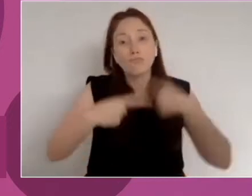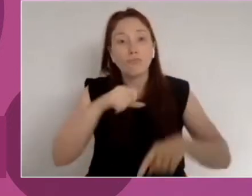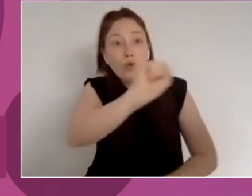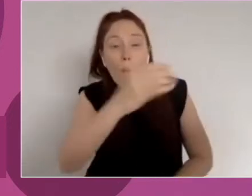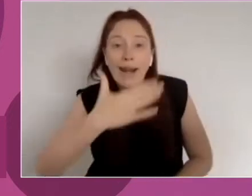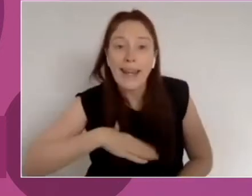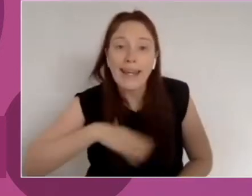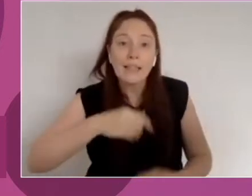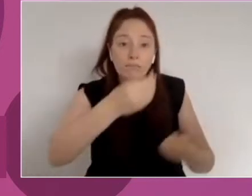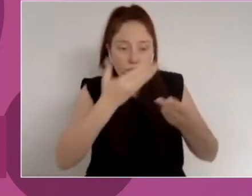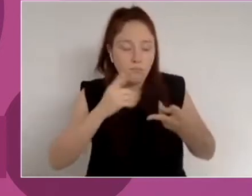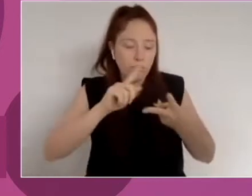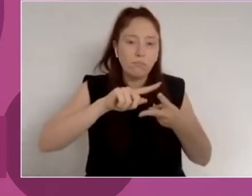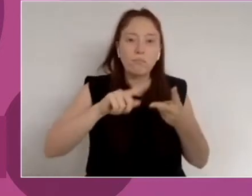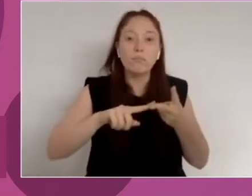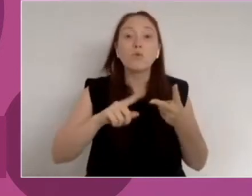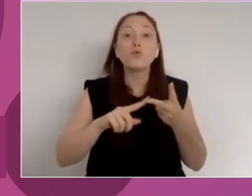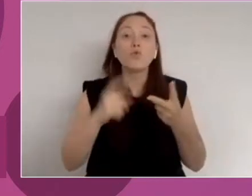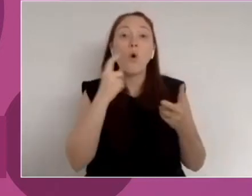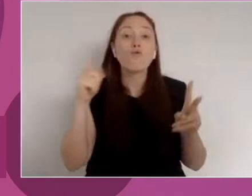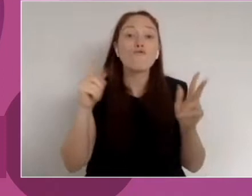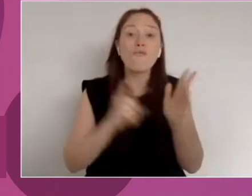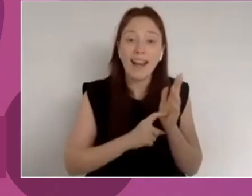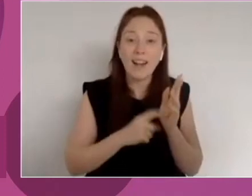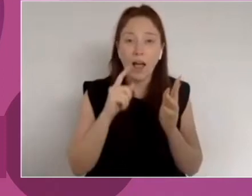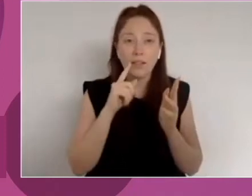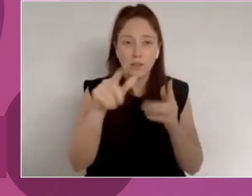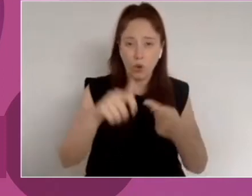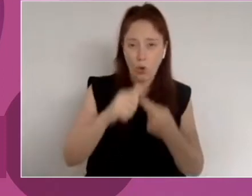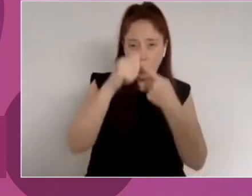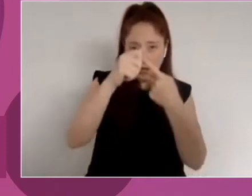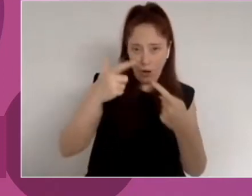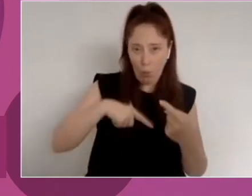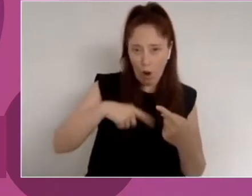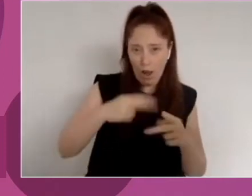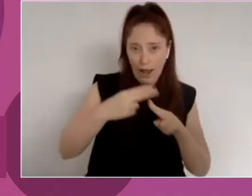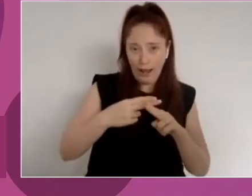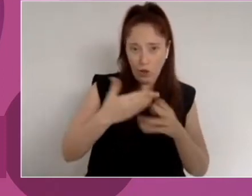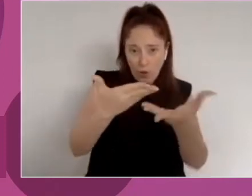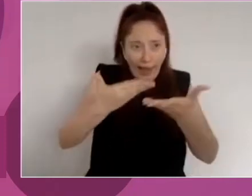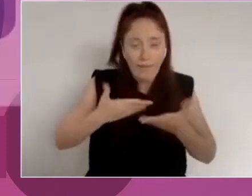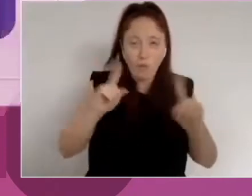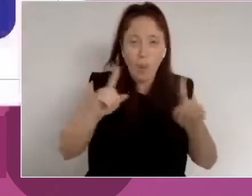To recognise - the unique offering for Australia's mental health and wellbeing for individuals